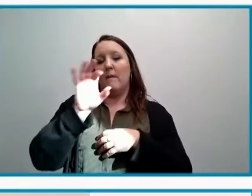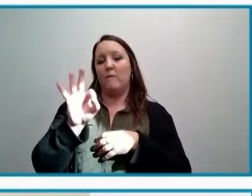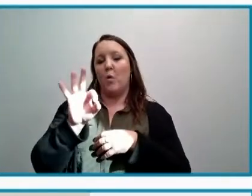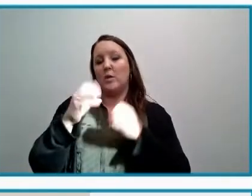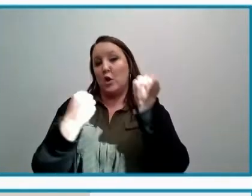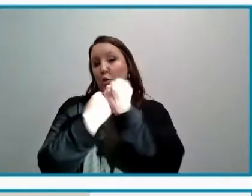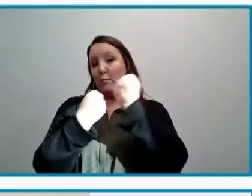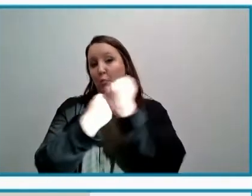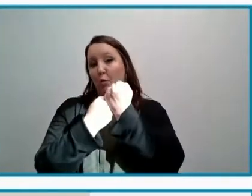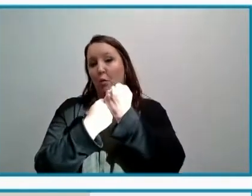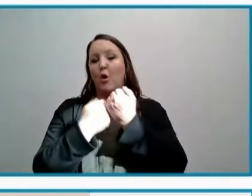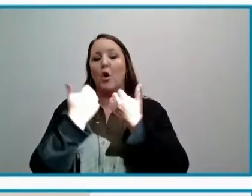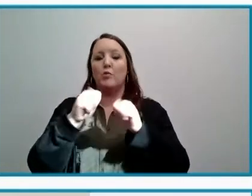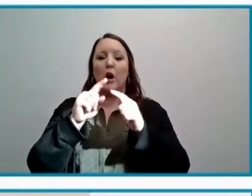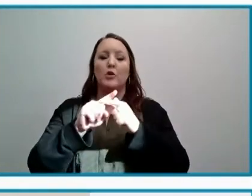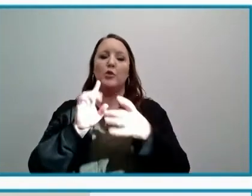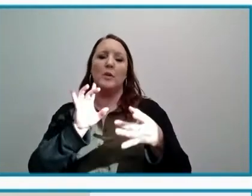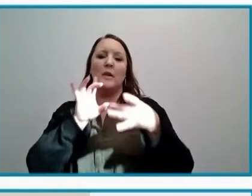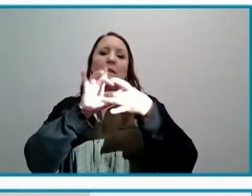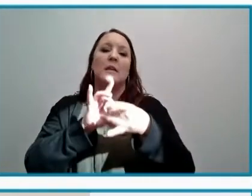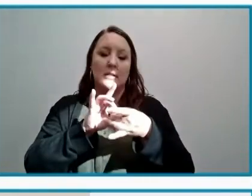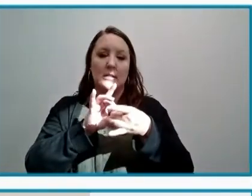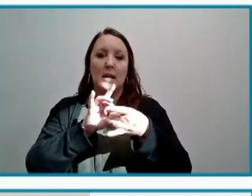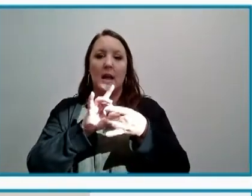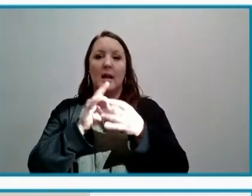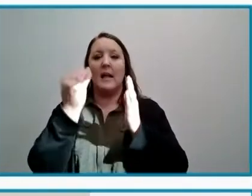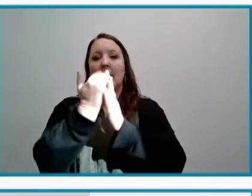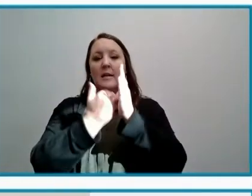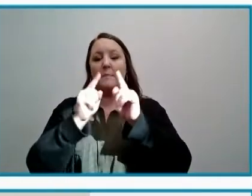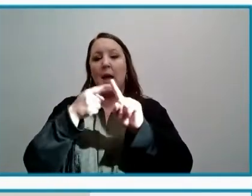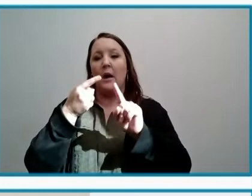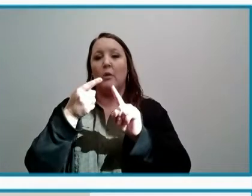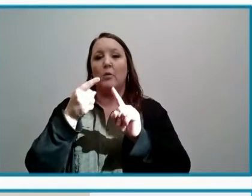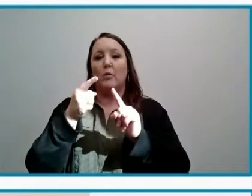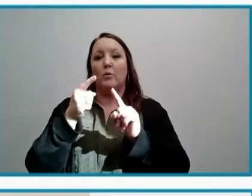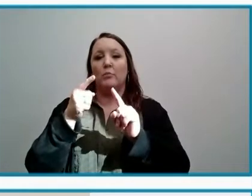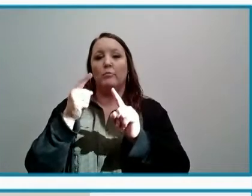tried to connect the lessons about cultural heritage and the real needs of the